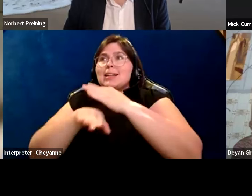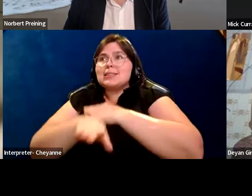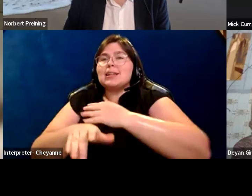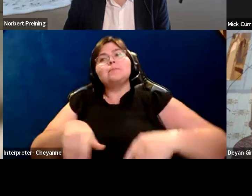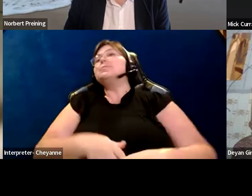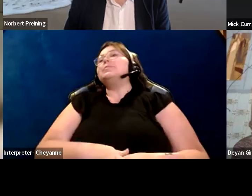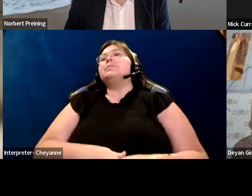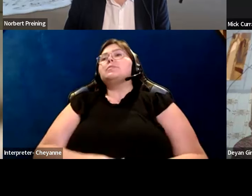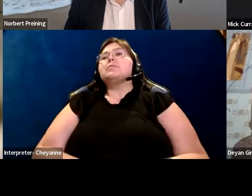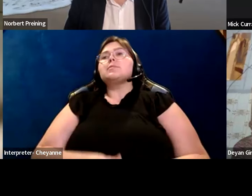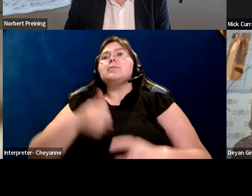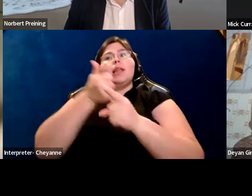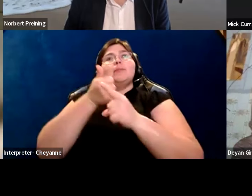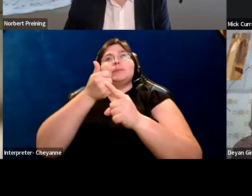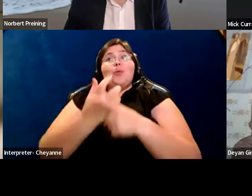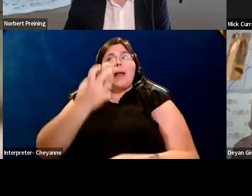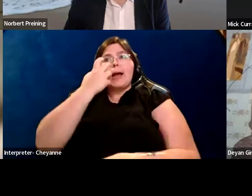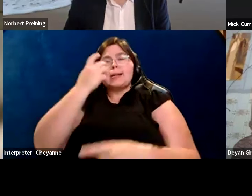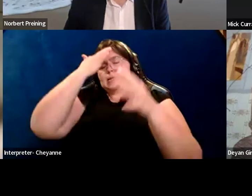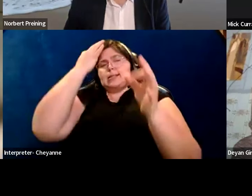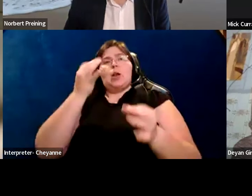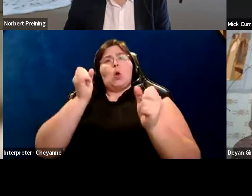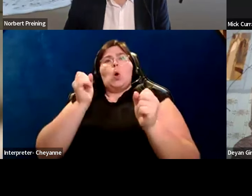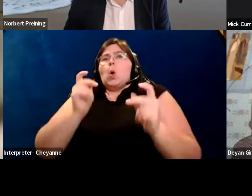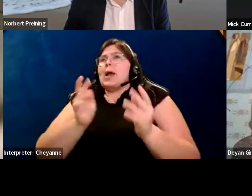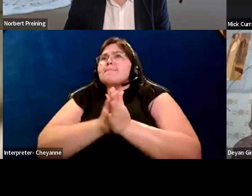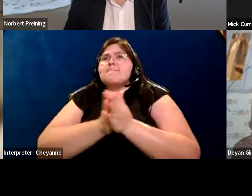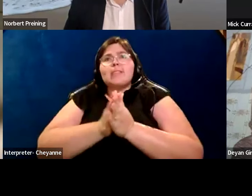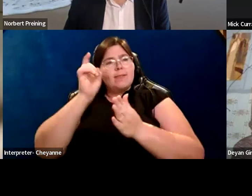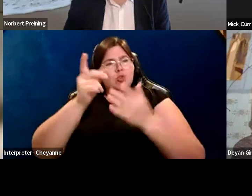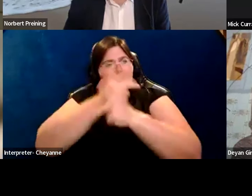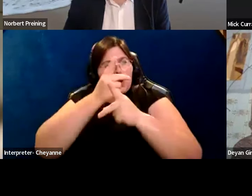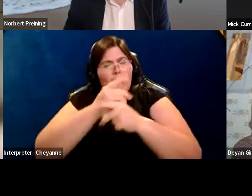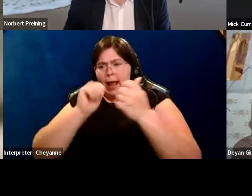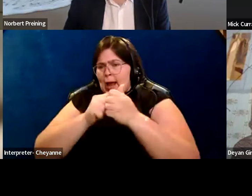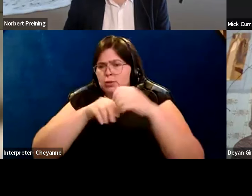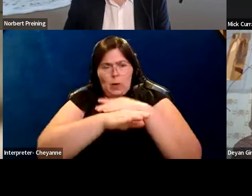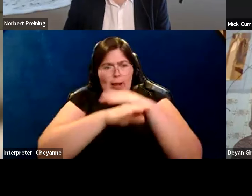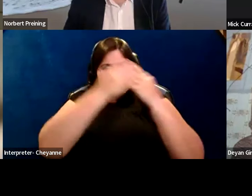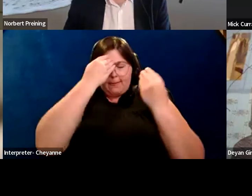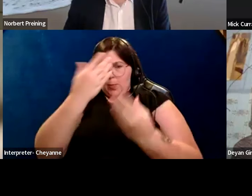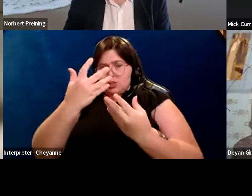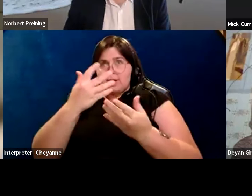and took it upon himself to find a solution that worked for him and others.